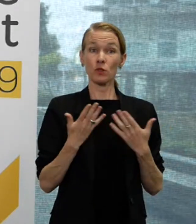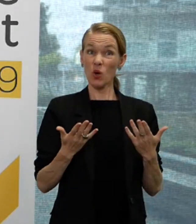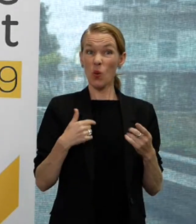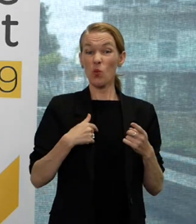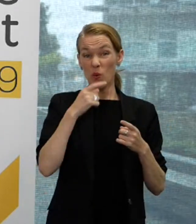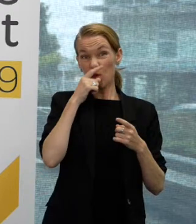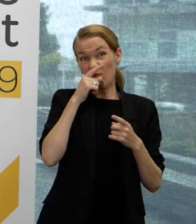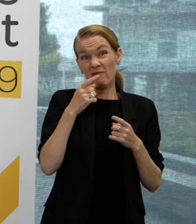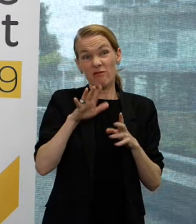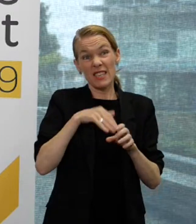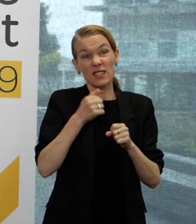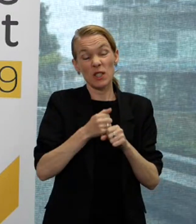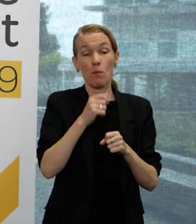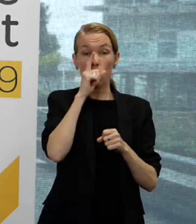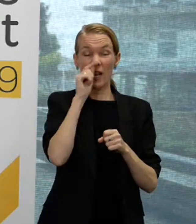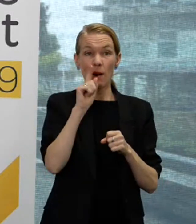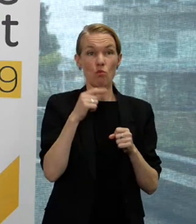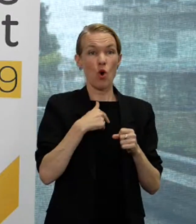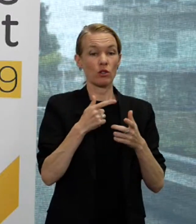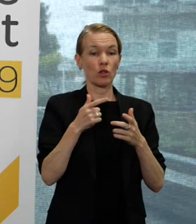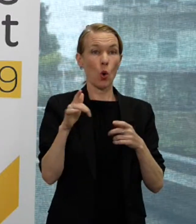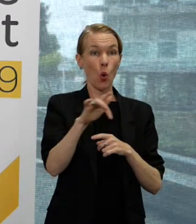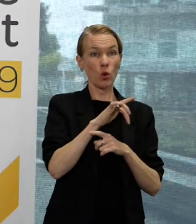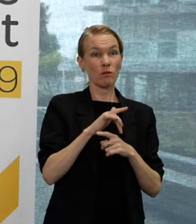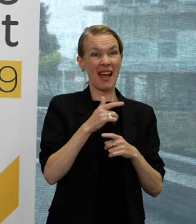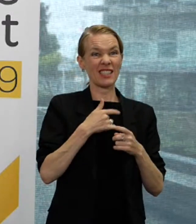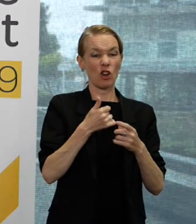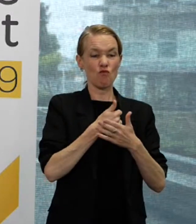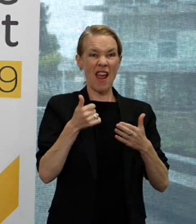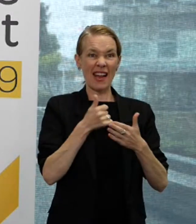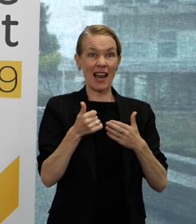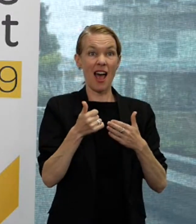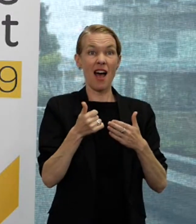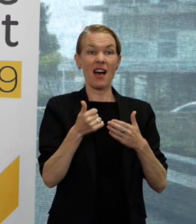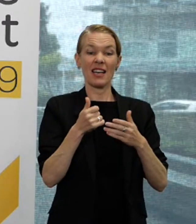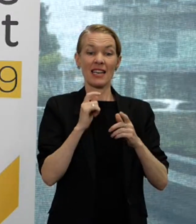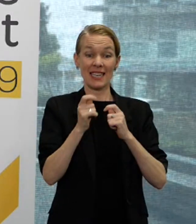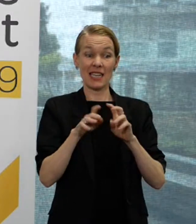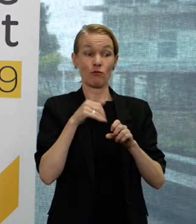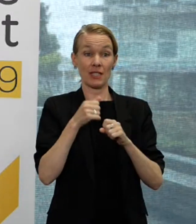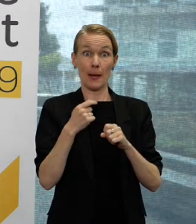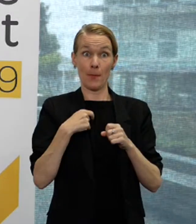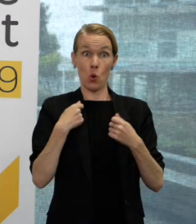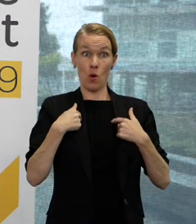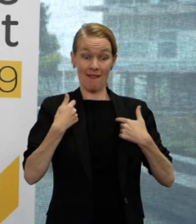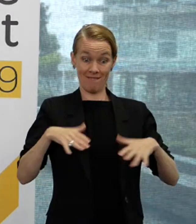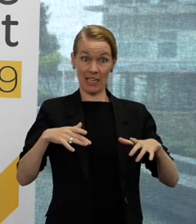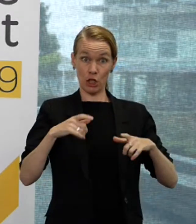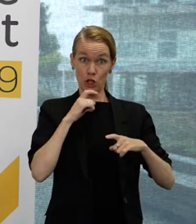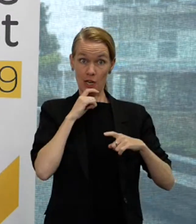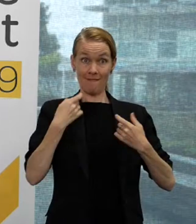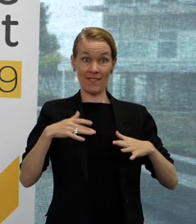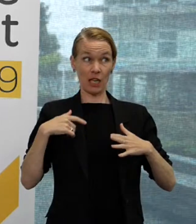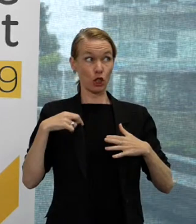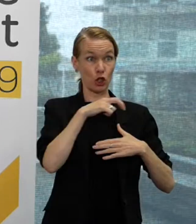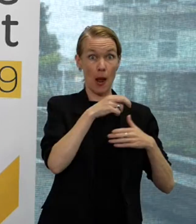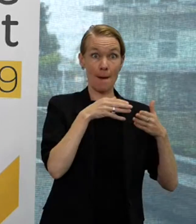test them at 48 or 72 hours after they've come off the ship. Which may be an option, but we'll